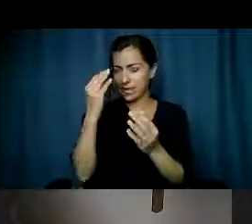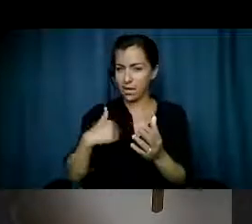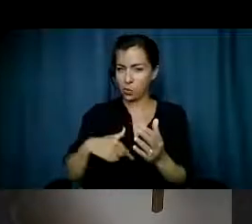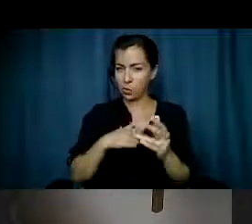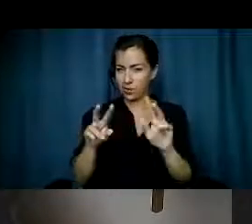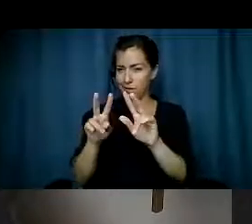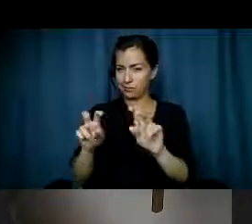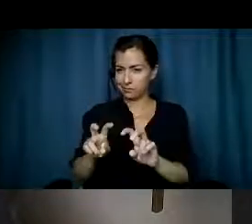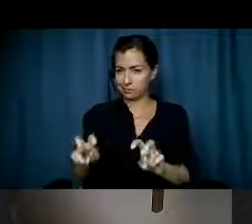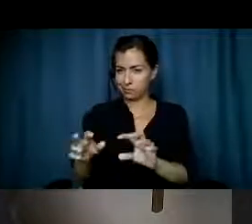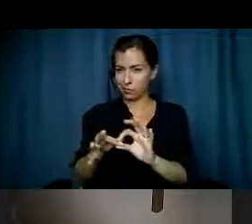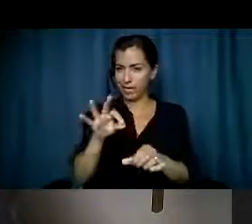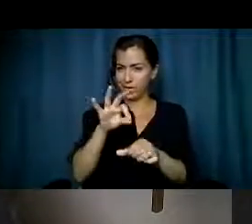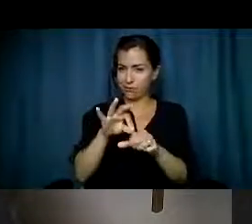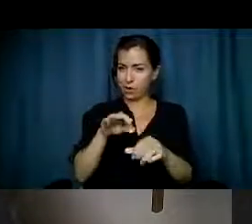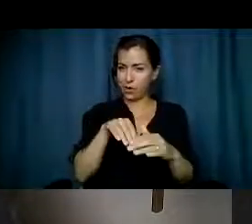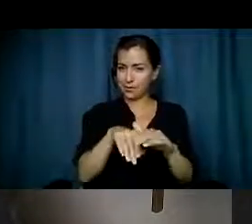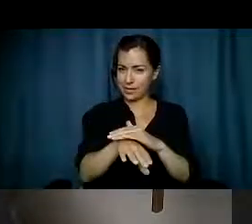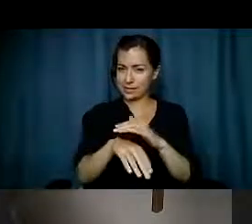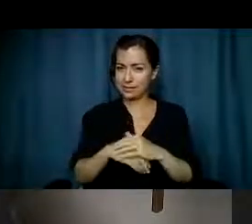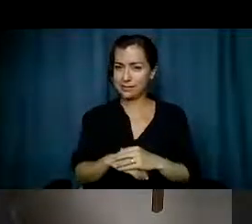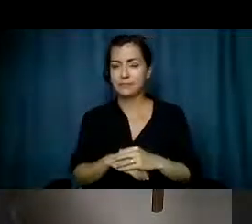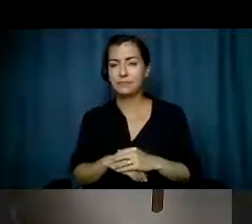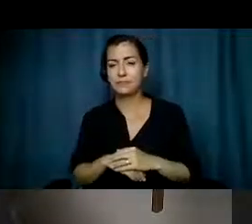So thank you very much, those are all the slides. I really apologize for